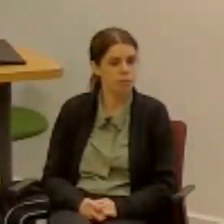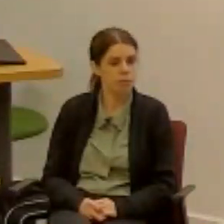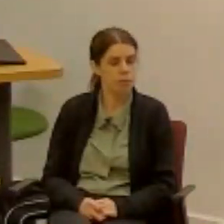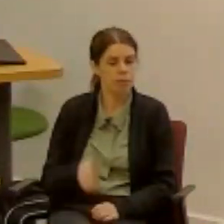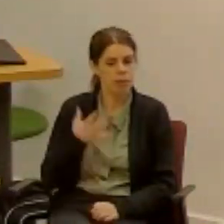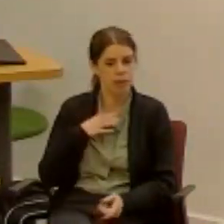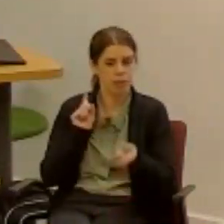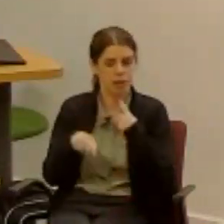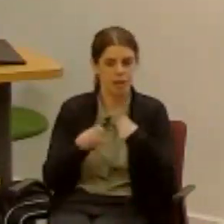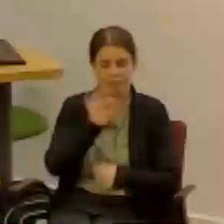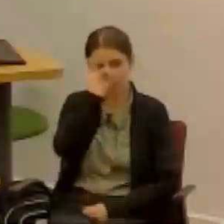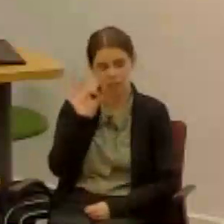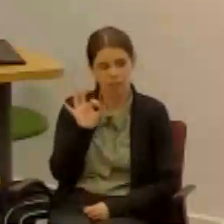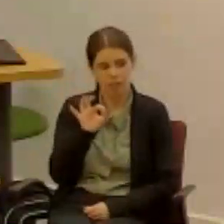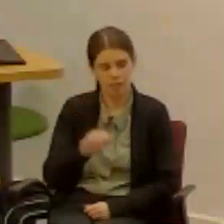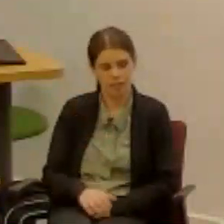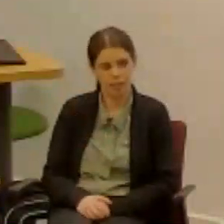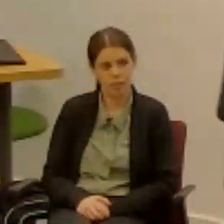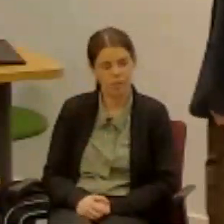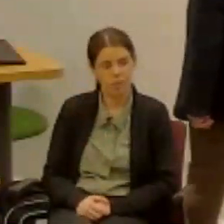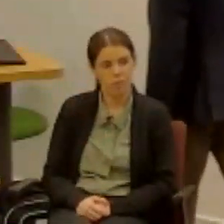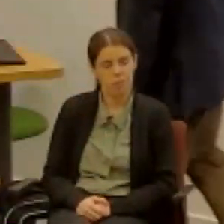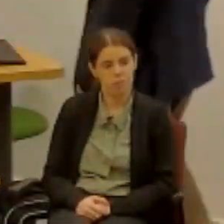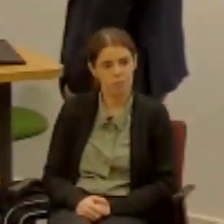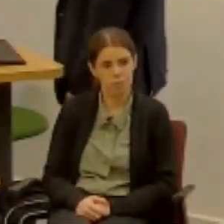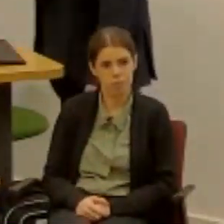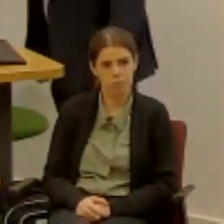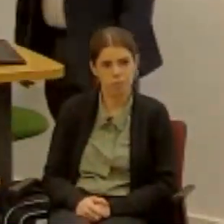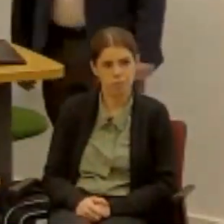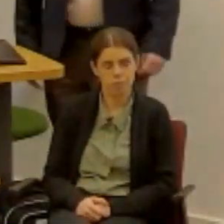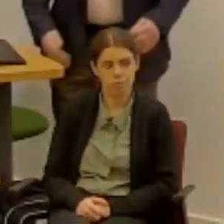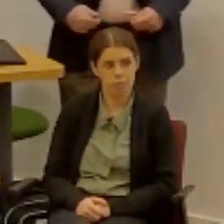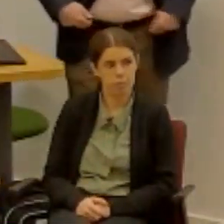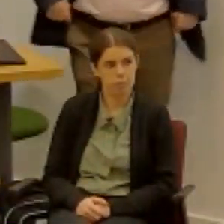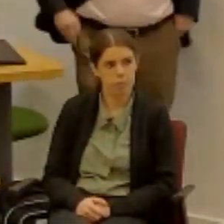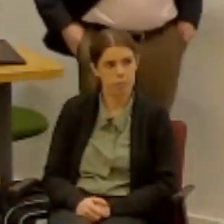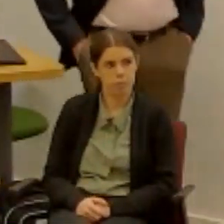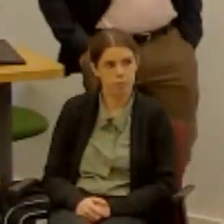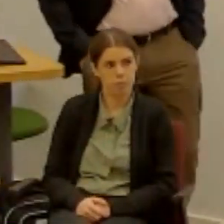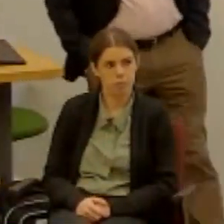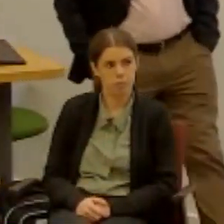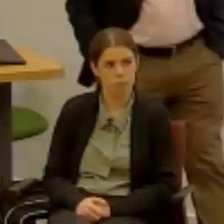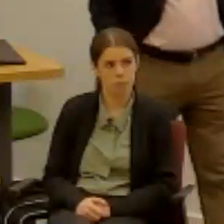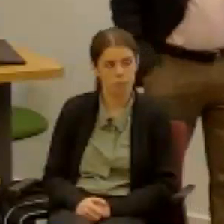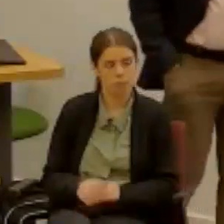We'll come back to that which is heavier.